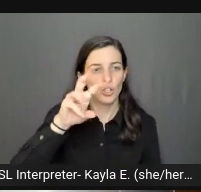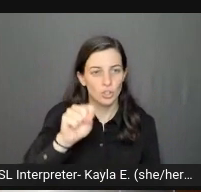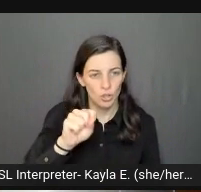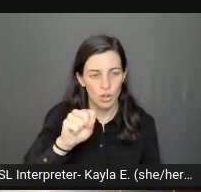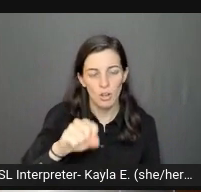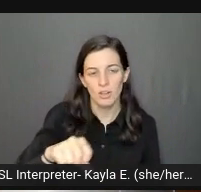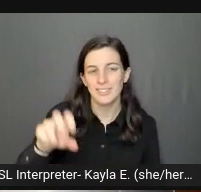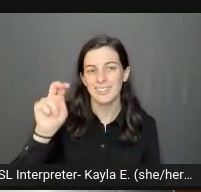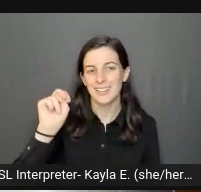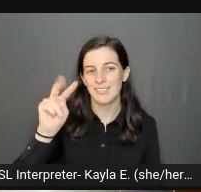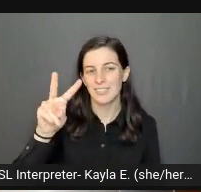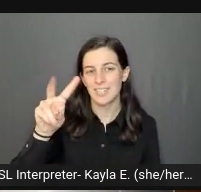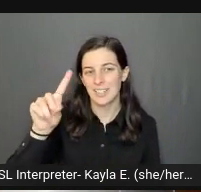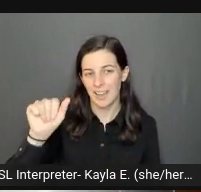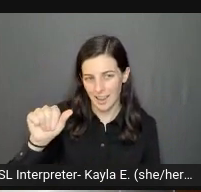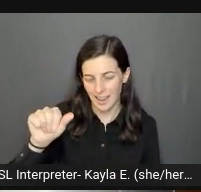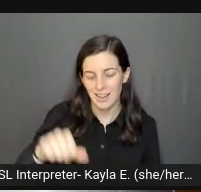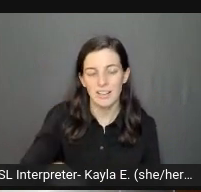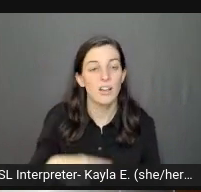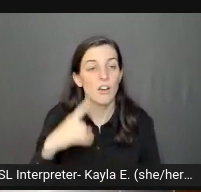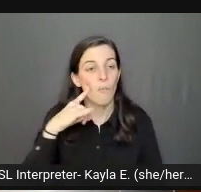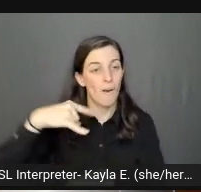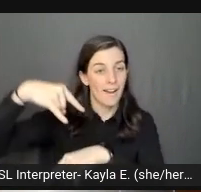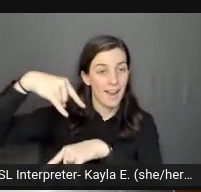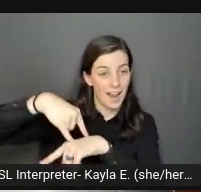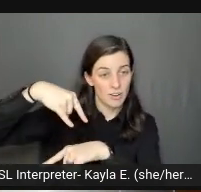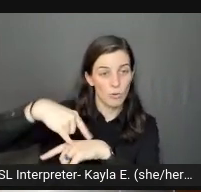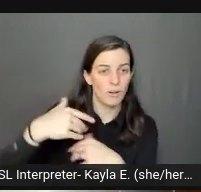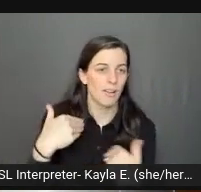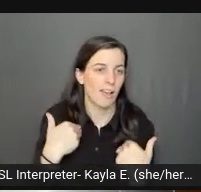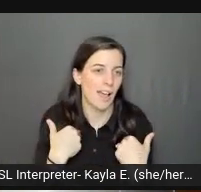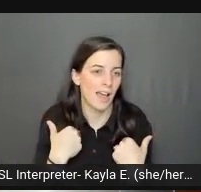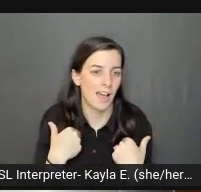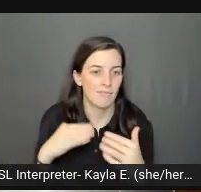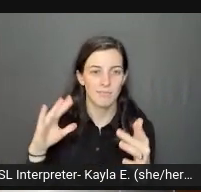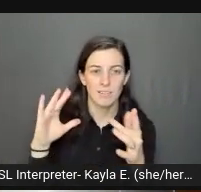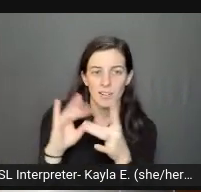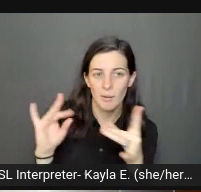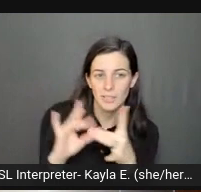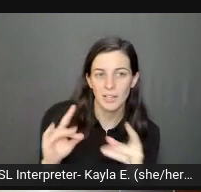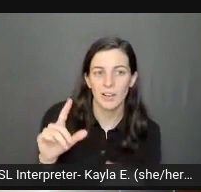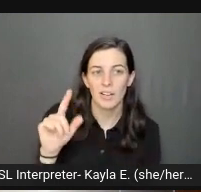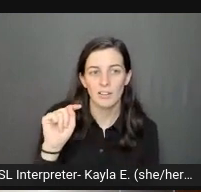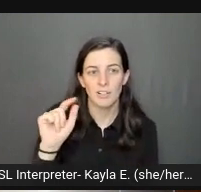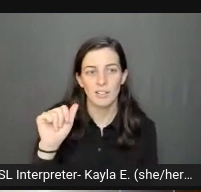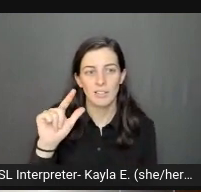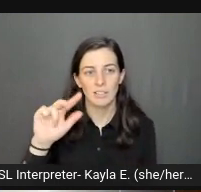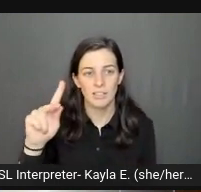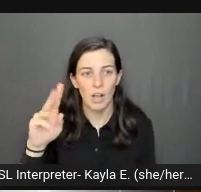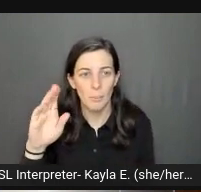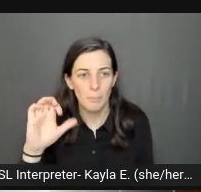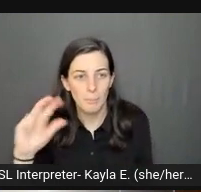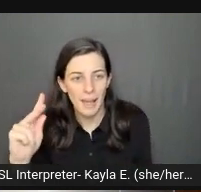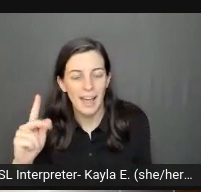For Android, we have Commentary and TalkBack. For iOS, there is a VoiceOver, and so on and so forth.